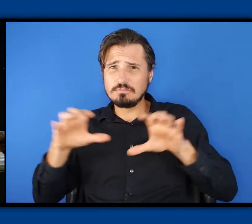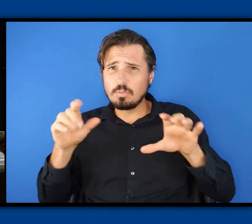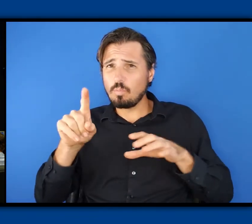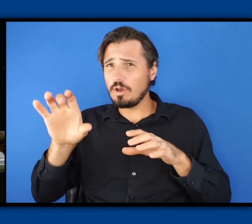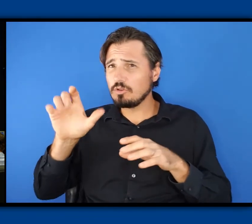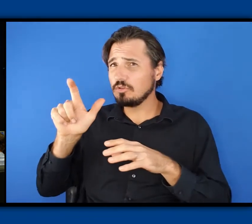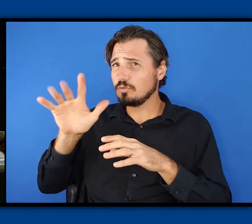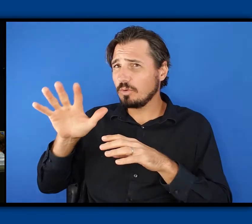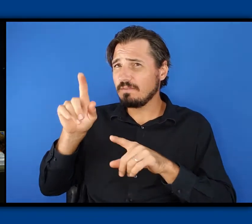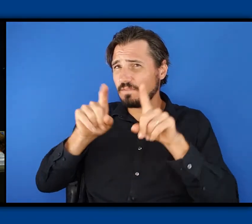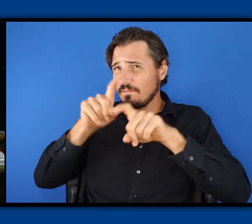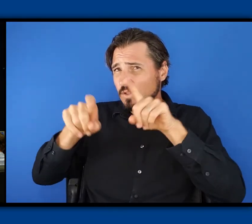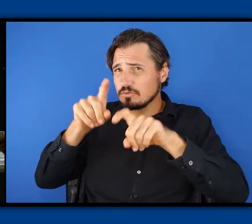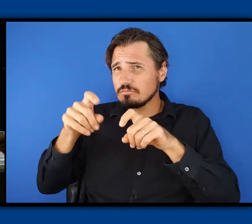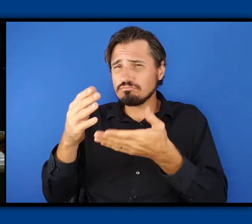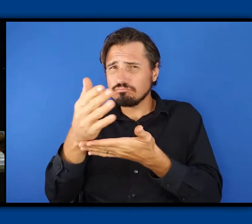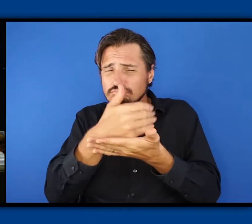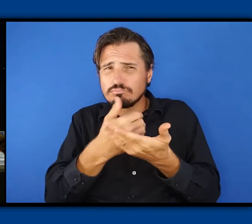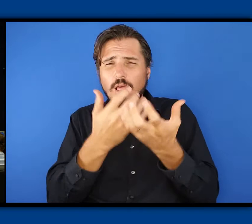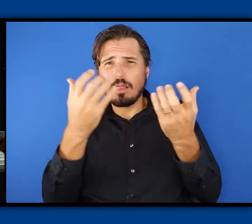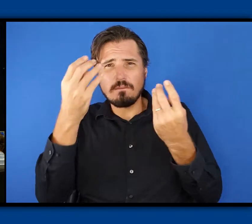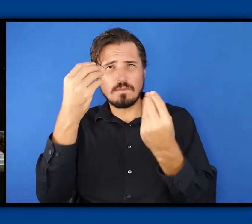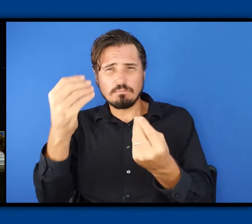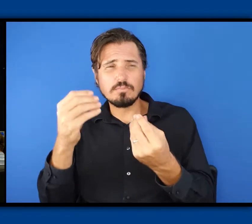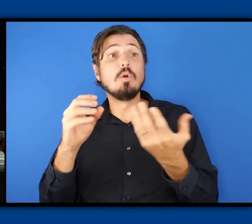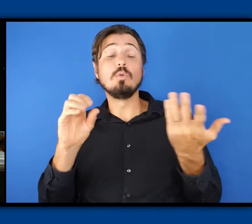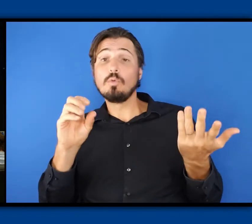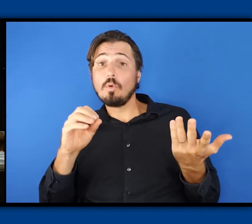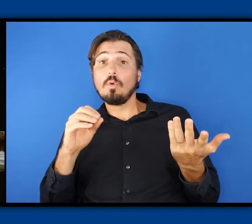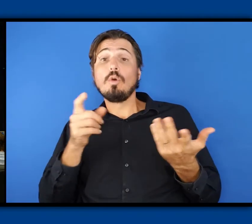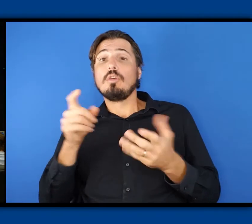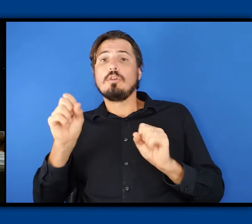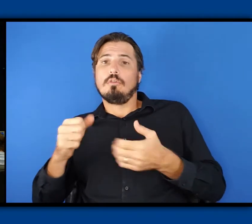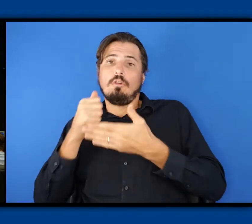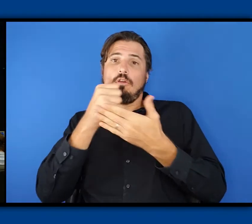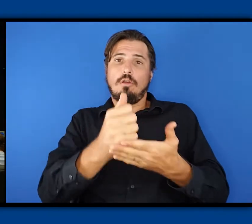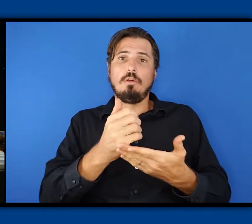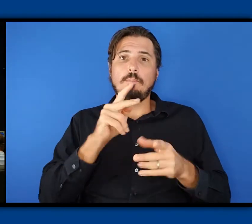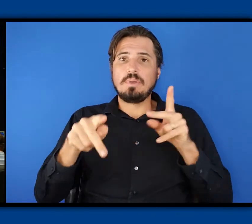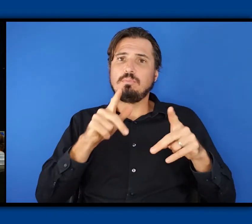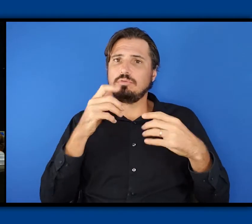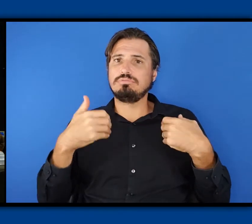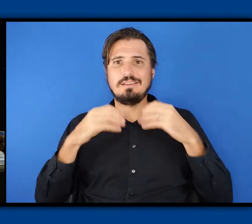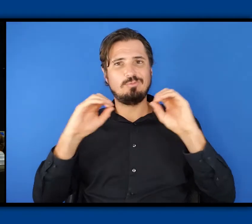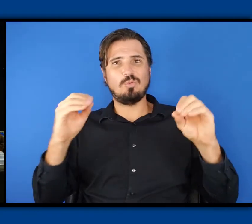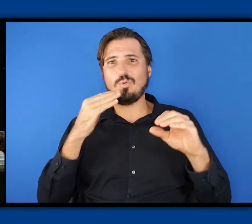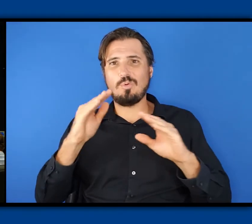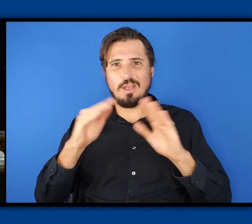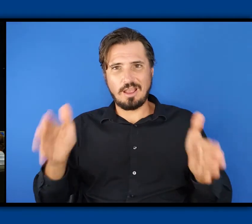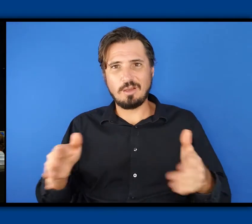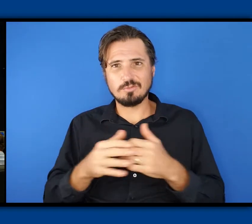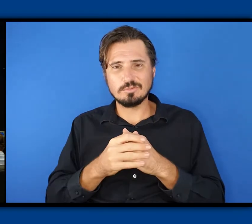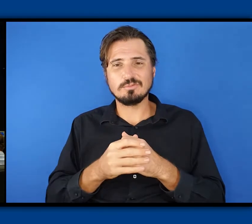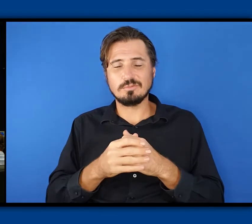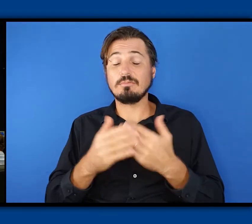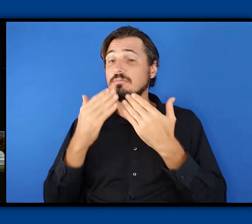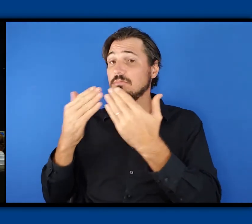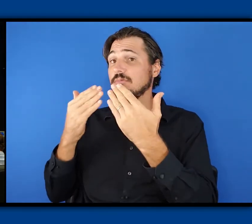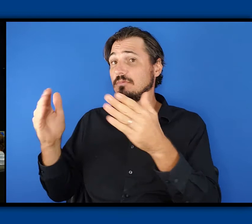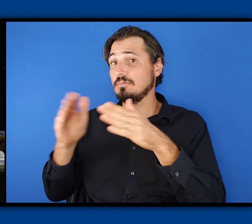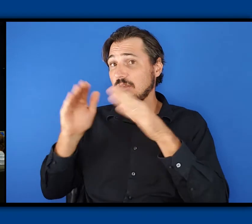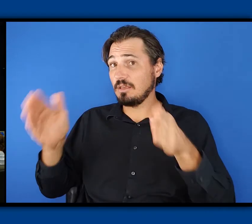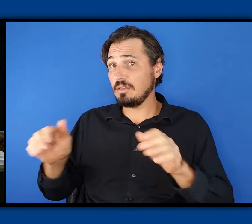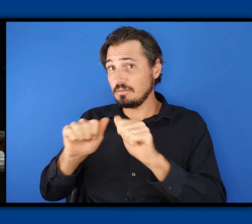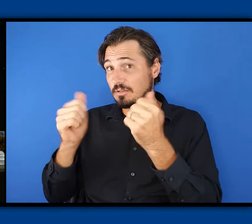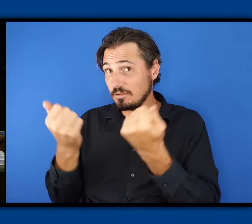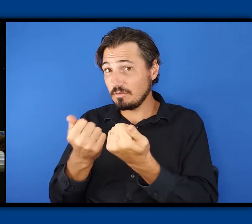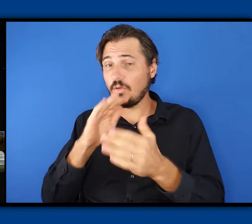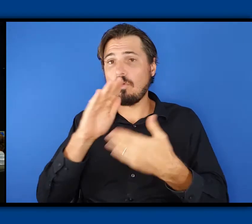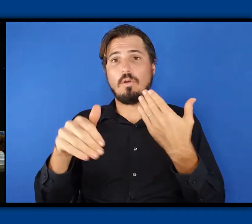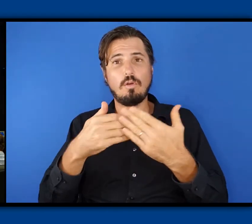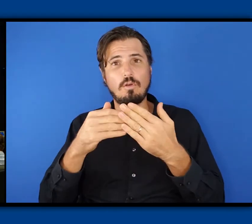much-needed data which will help better assist our houseless community and others in need. Mahalo to the Housing Agency and all of our partners